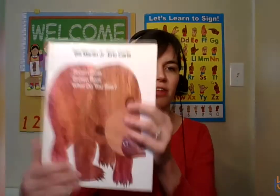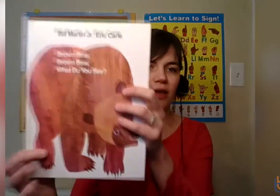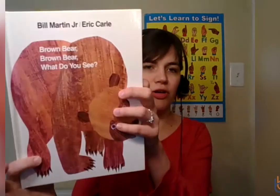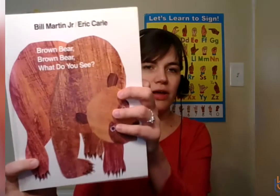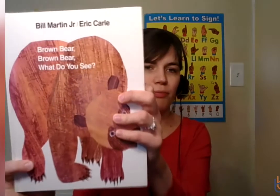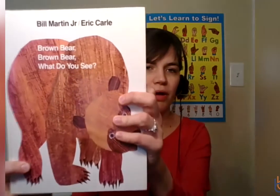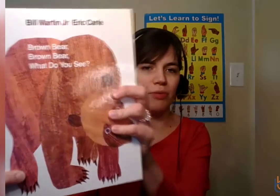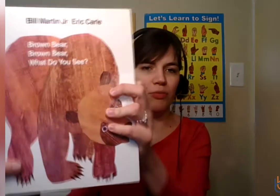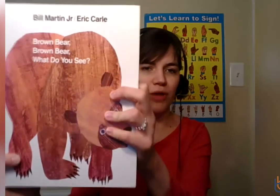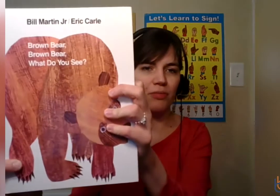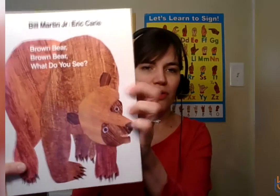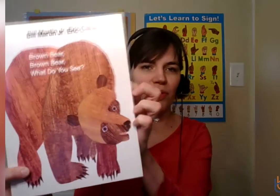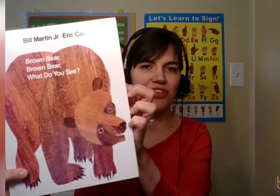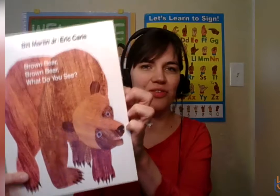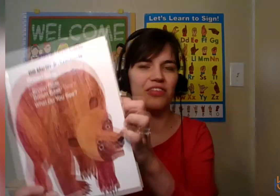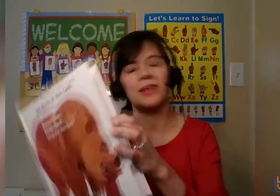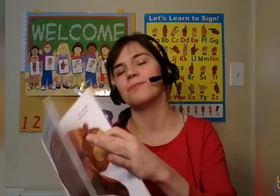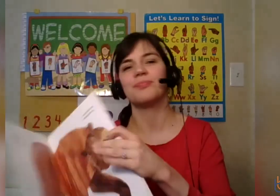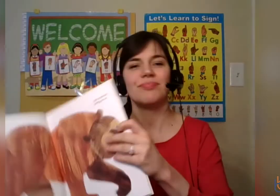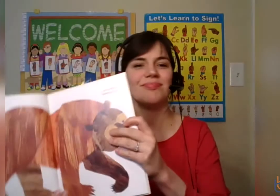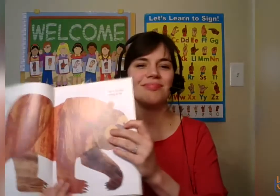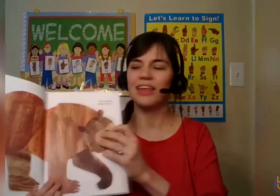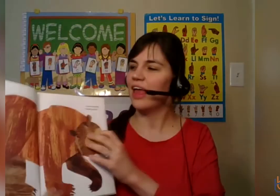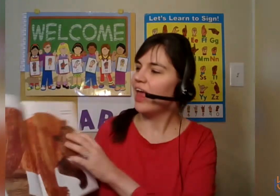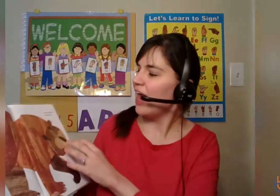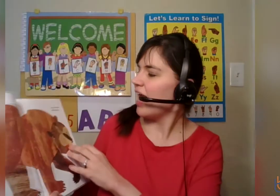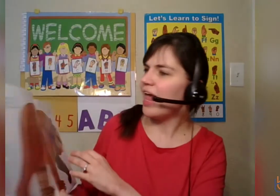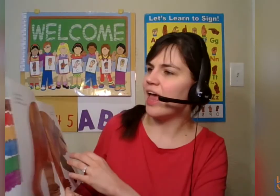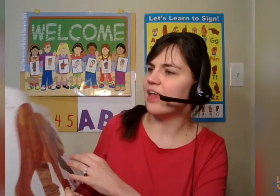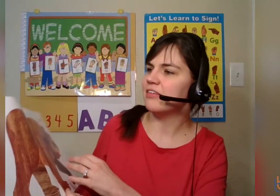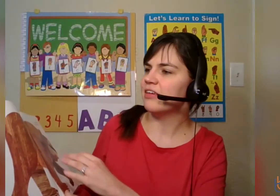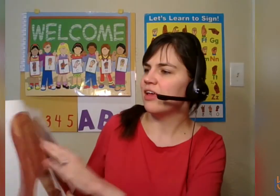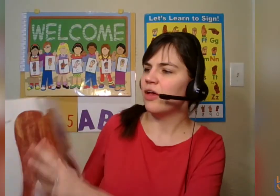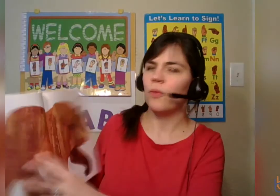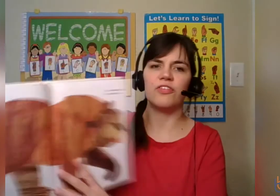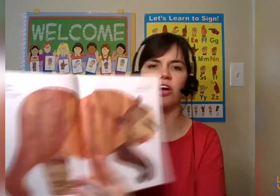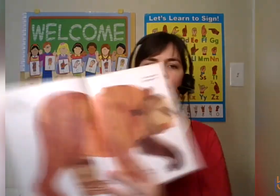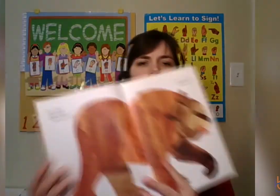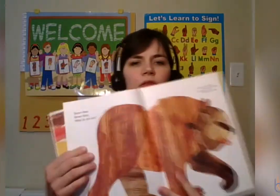library. "Brown bear, brown bear what do you see?" and we'll start with the